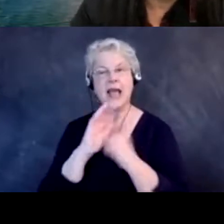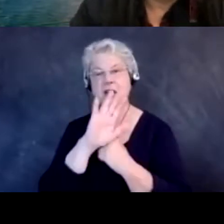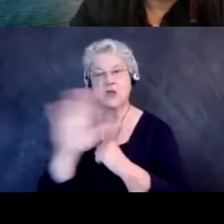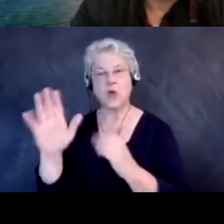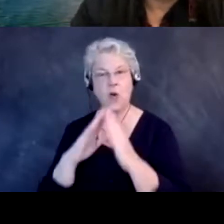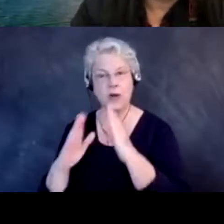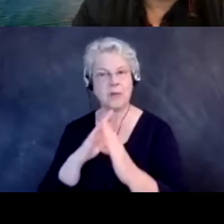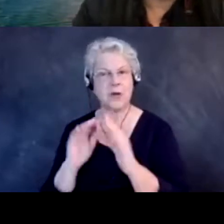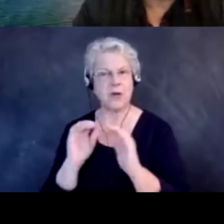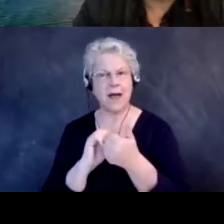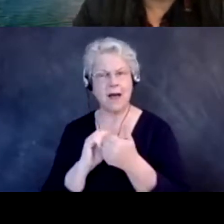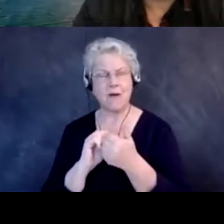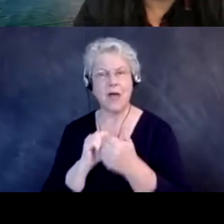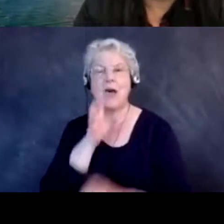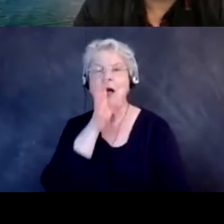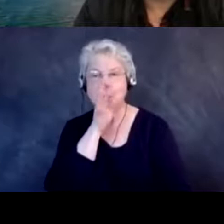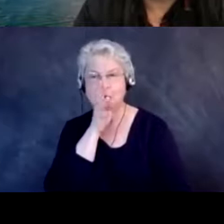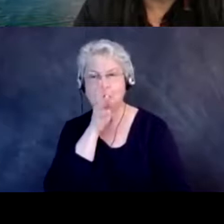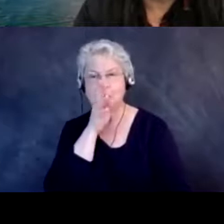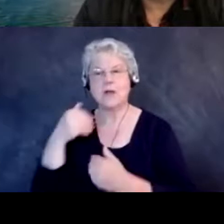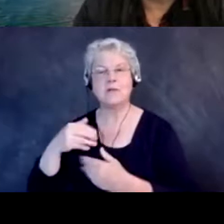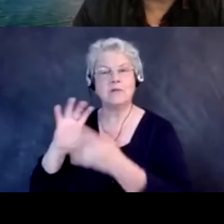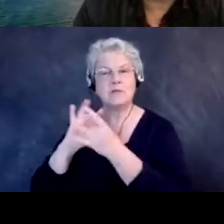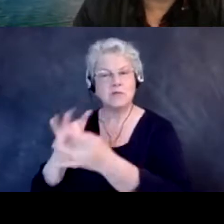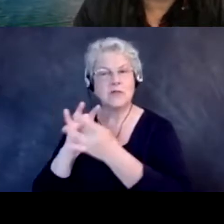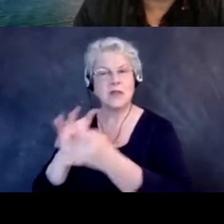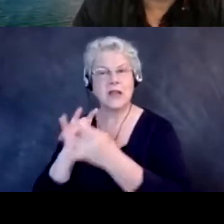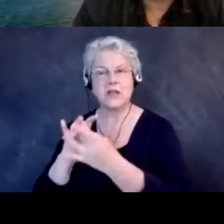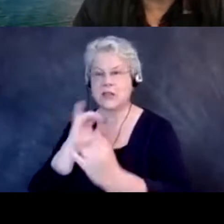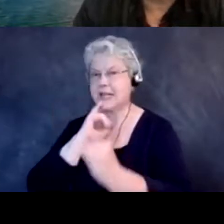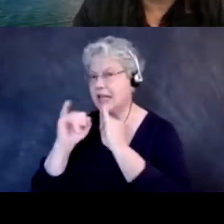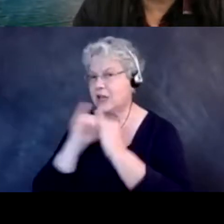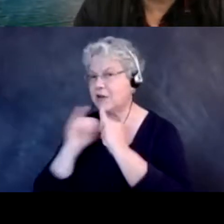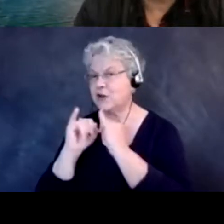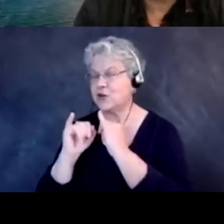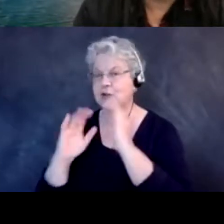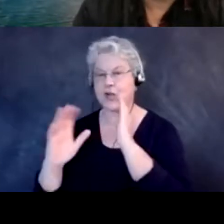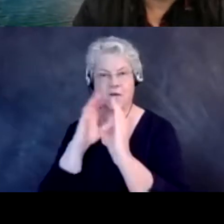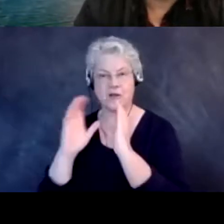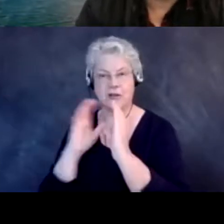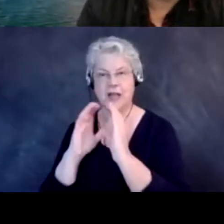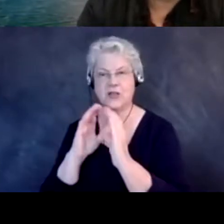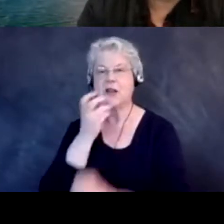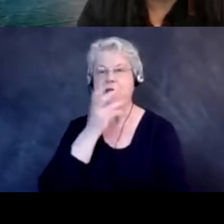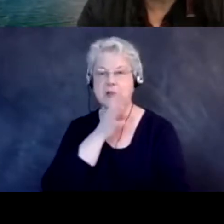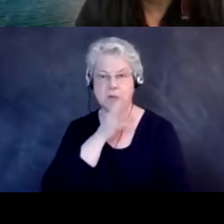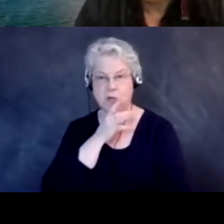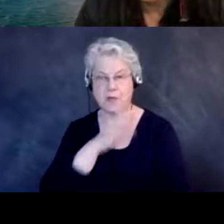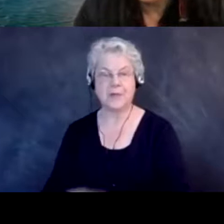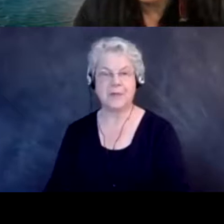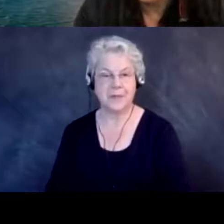and that's through oral connections and interviews and just having conversations. Next bullet.